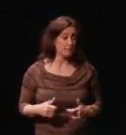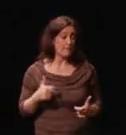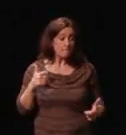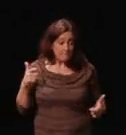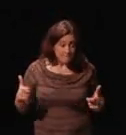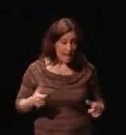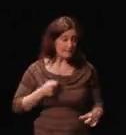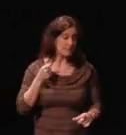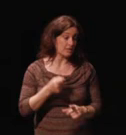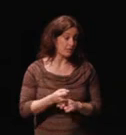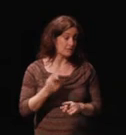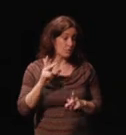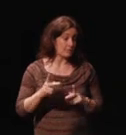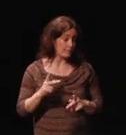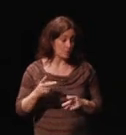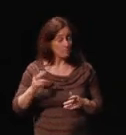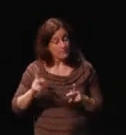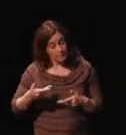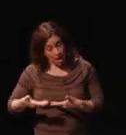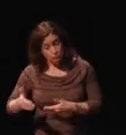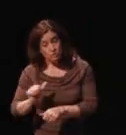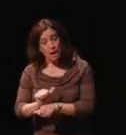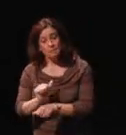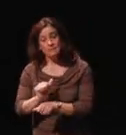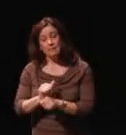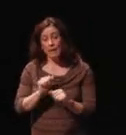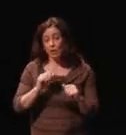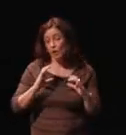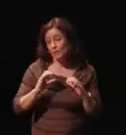People got jobs, they could communicate with their loved ones.